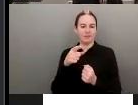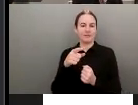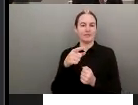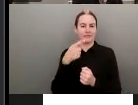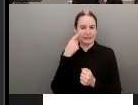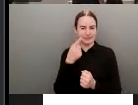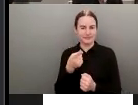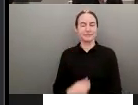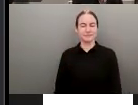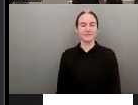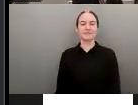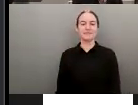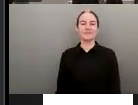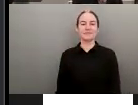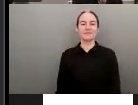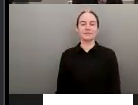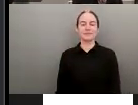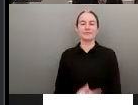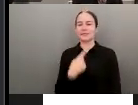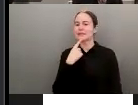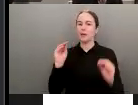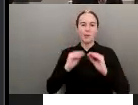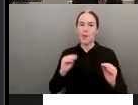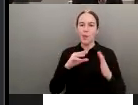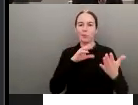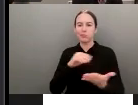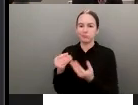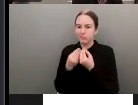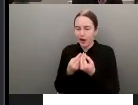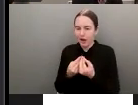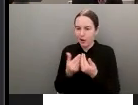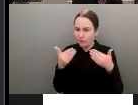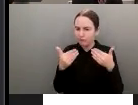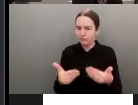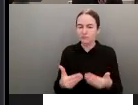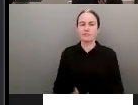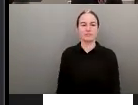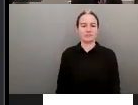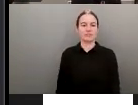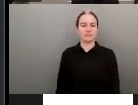and it says to turn the accessibility scanner button,